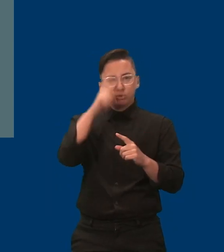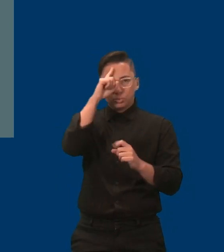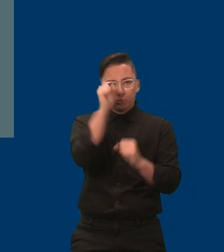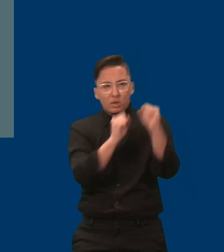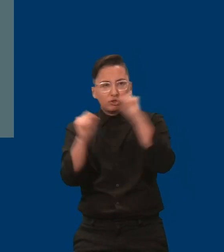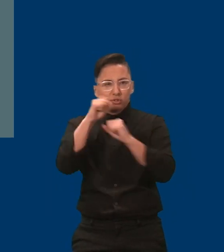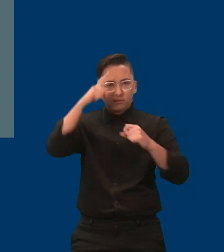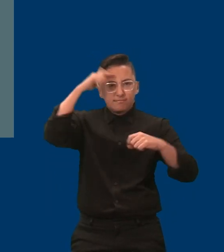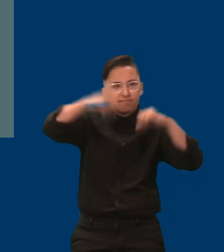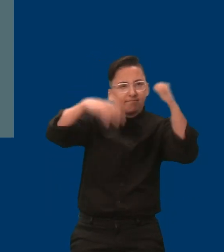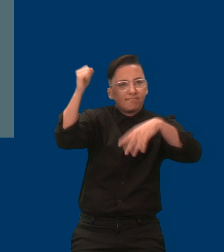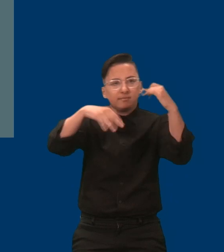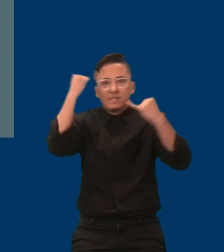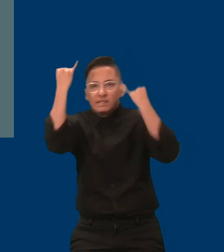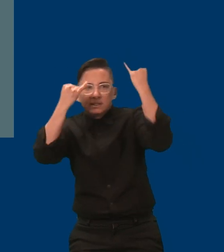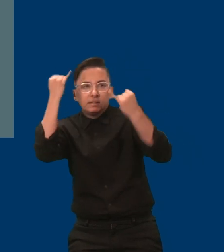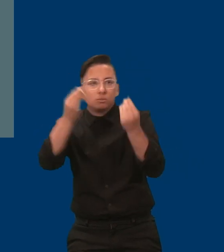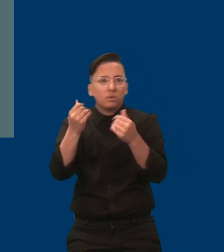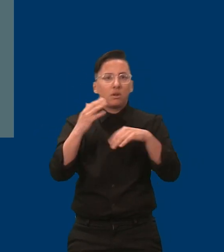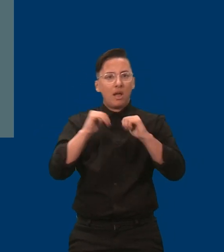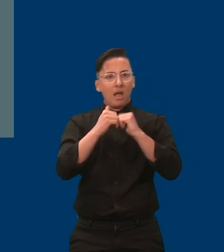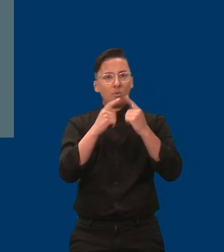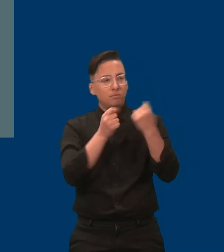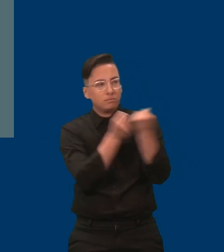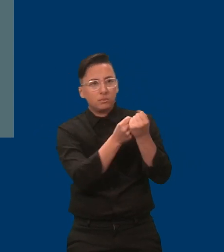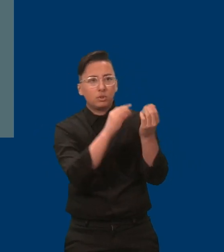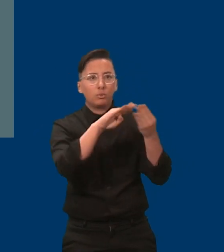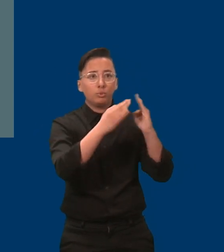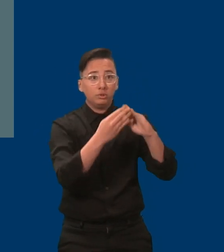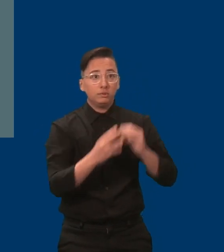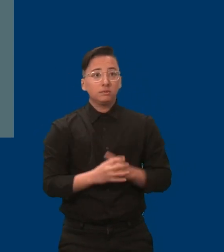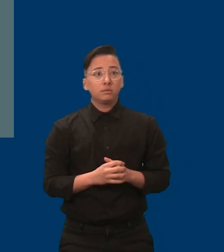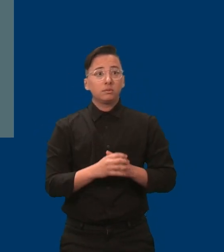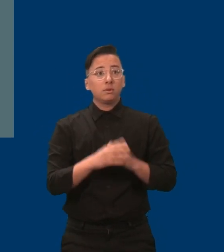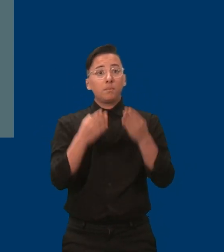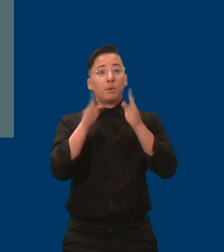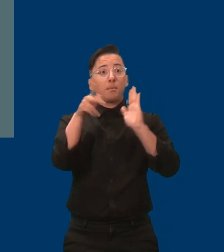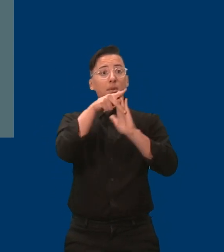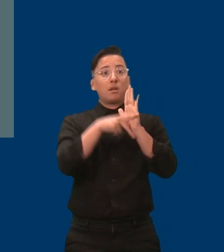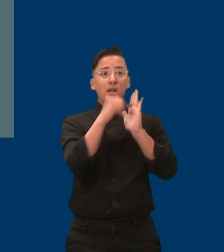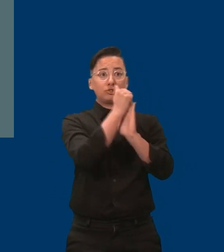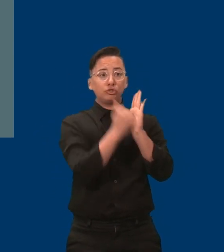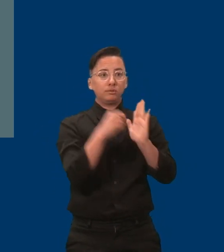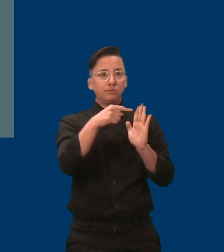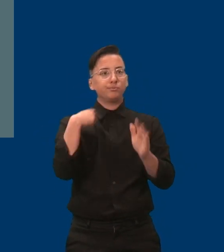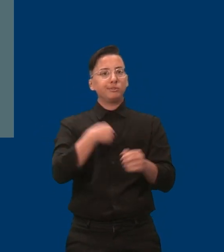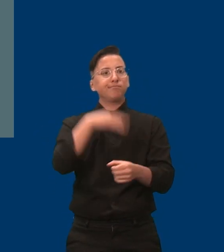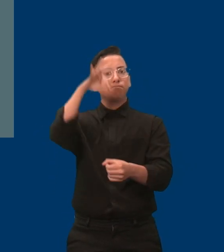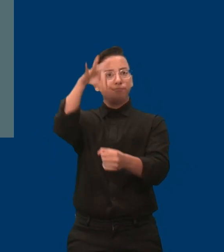We voted on the MCD public policy agenda for the 2023 legislative session.